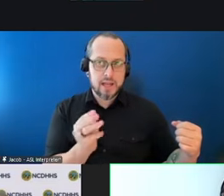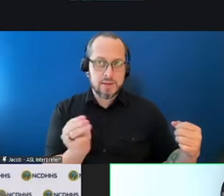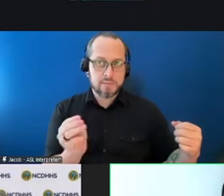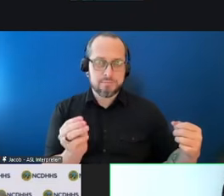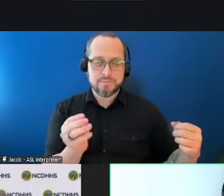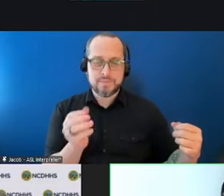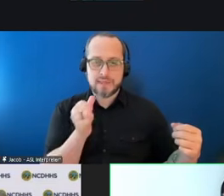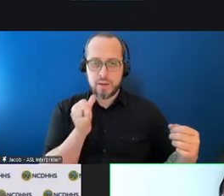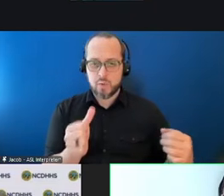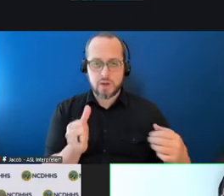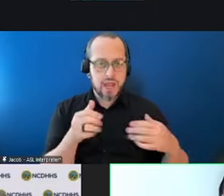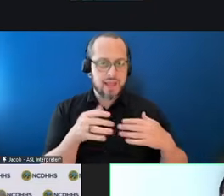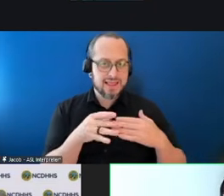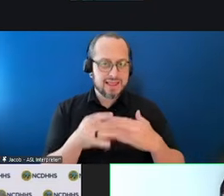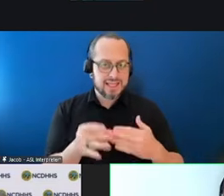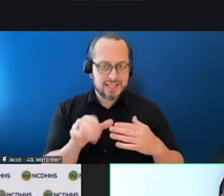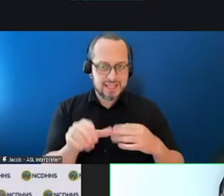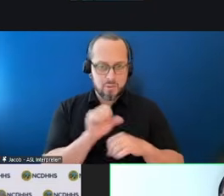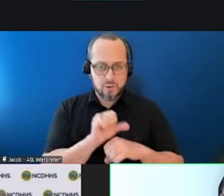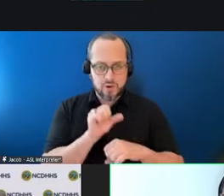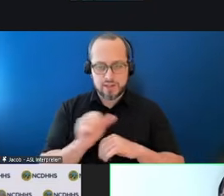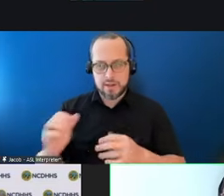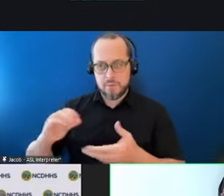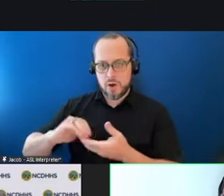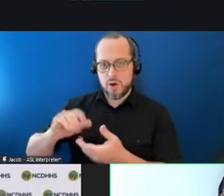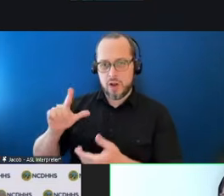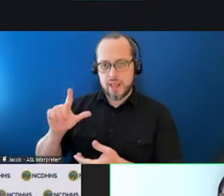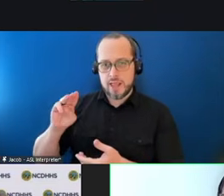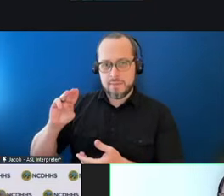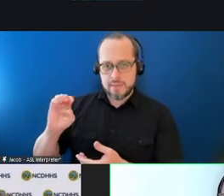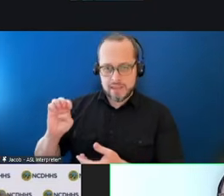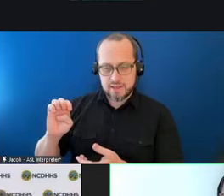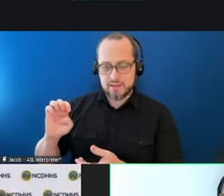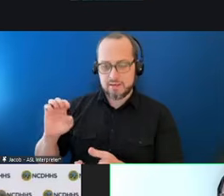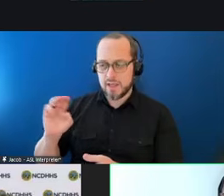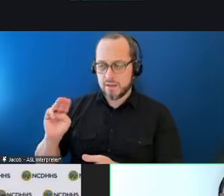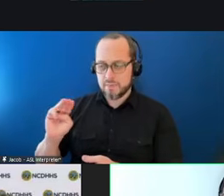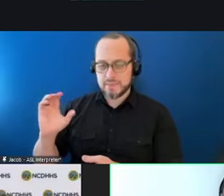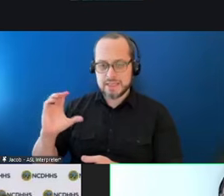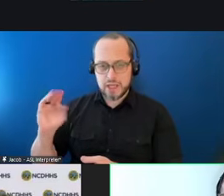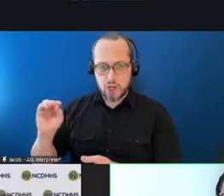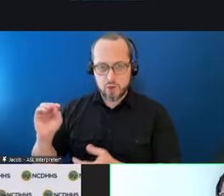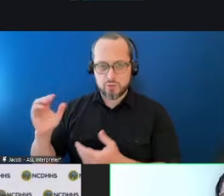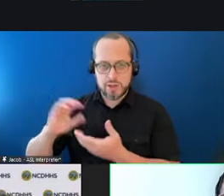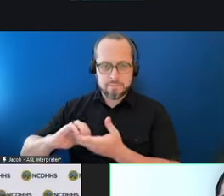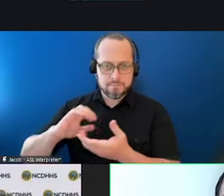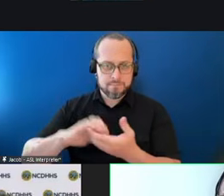work but they will partner with the LMECOs's to make sure that we implement a standard array of